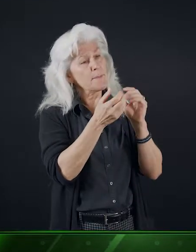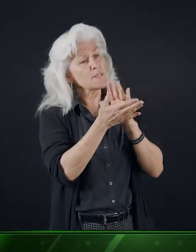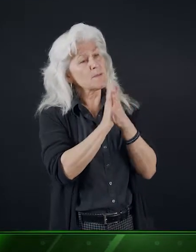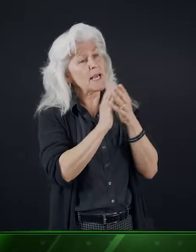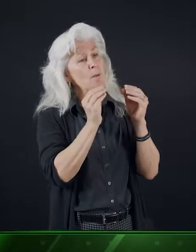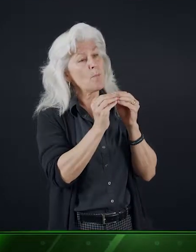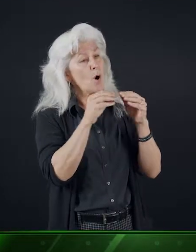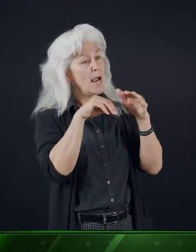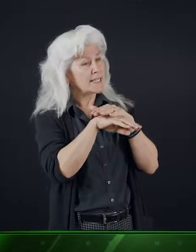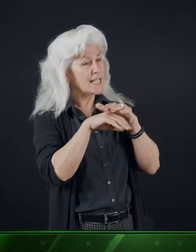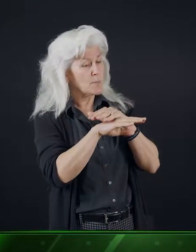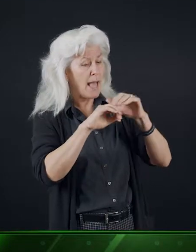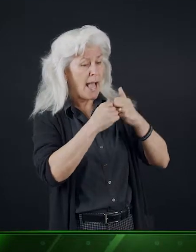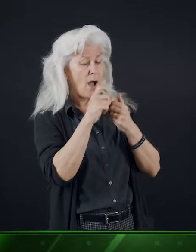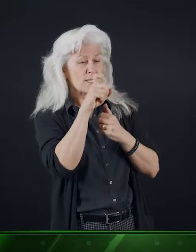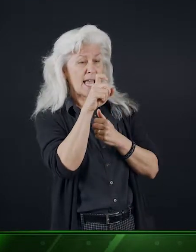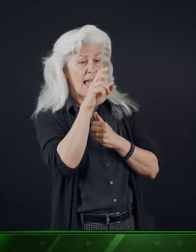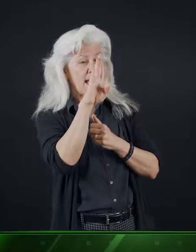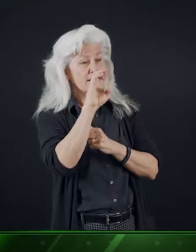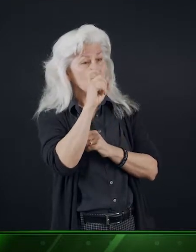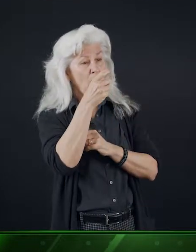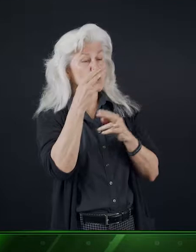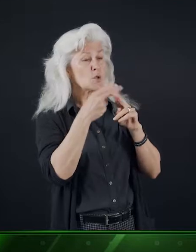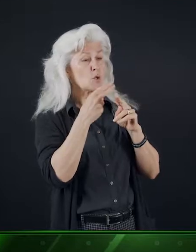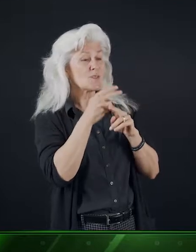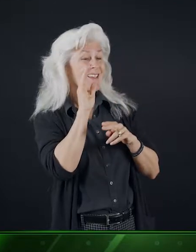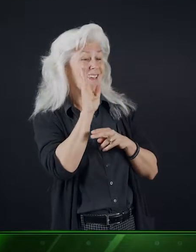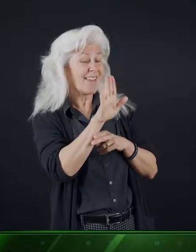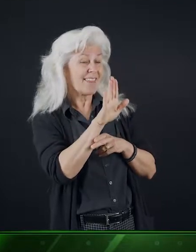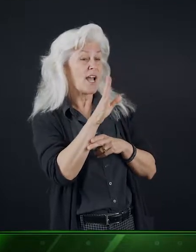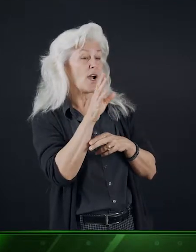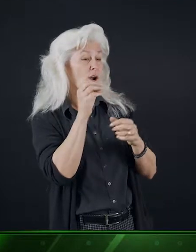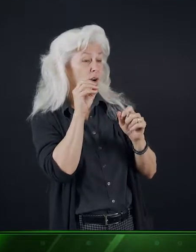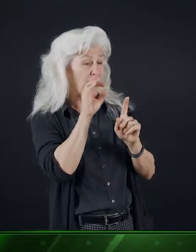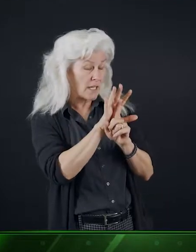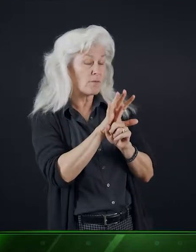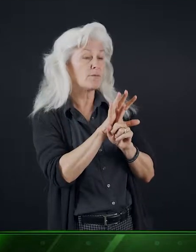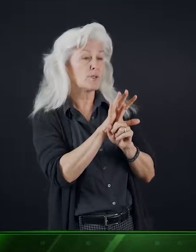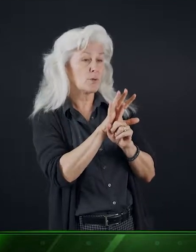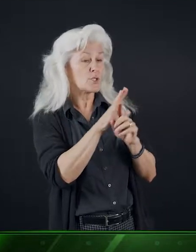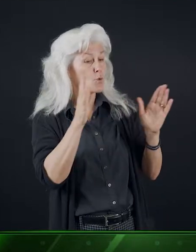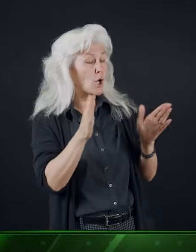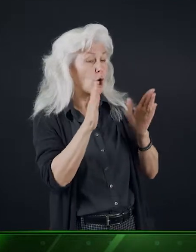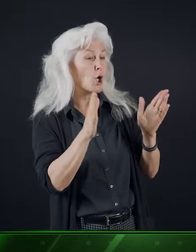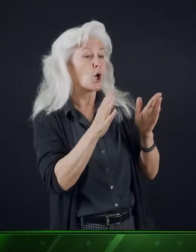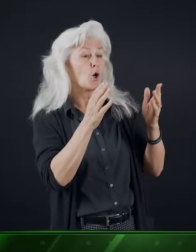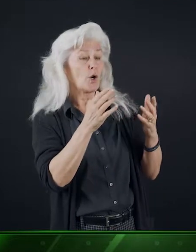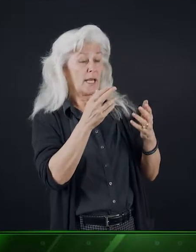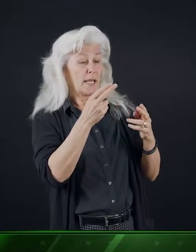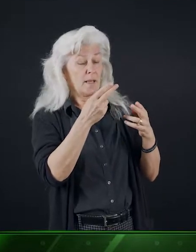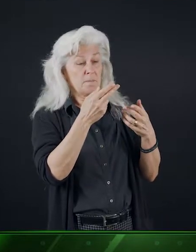How is Xbox using its influence to encourage and help developers include accessibility in the development process?